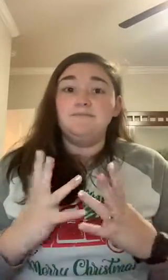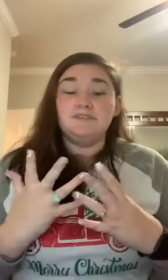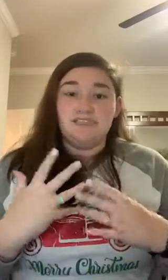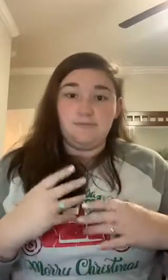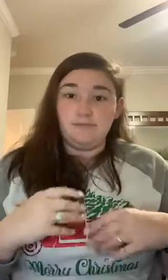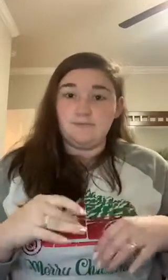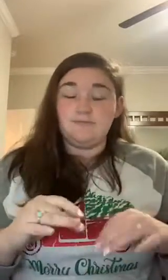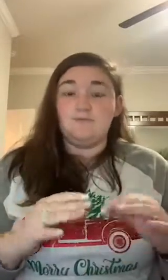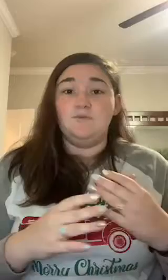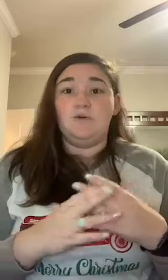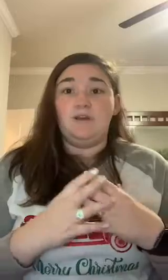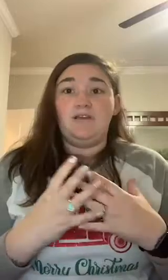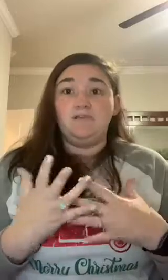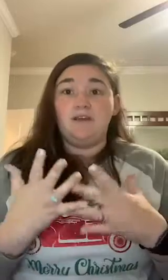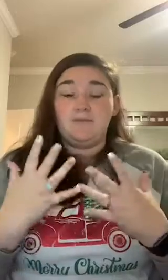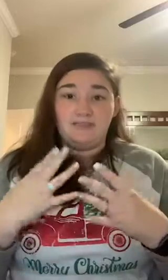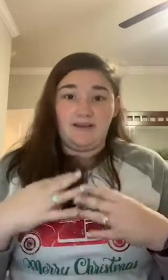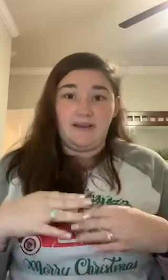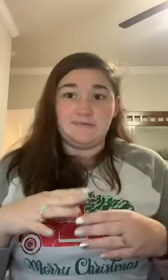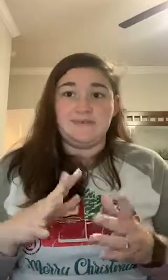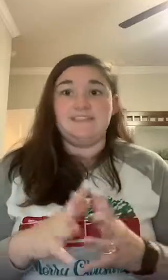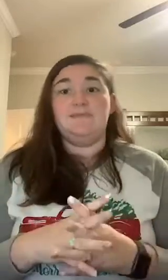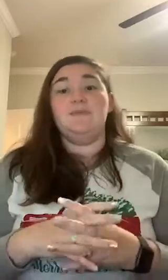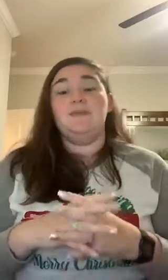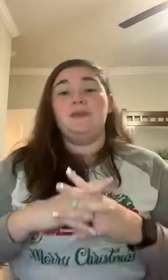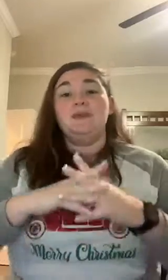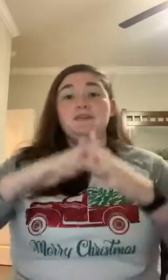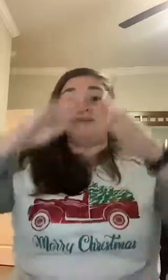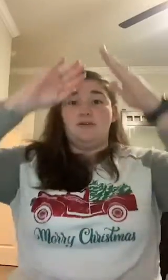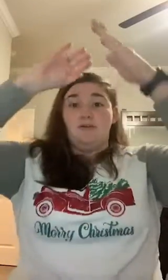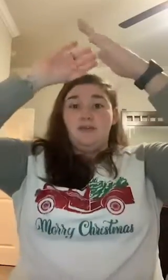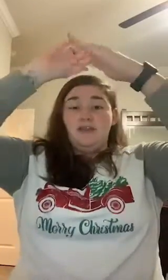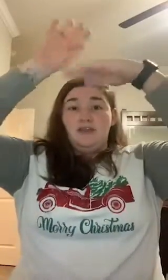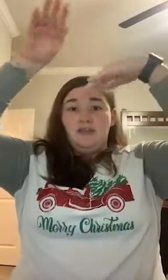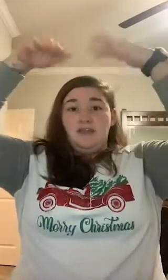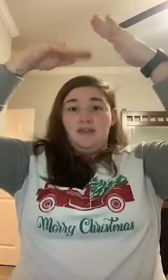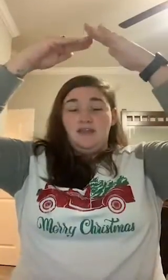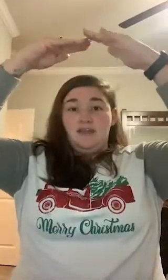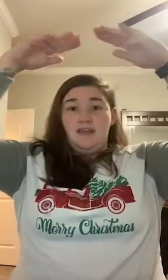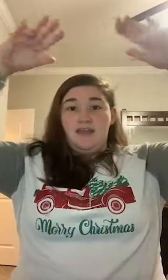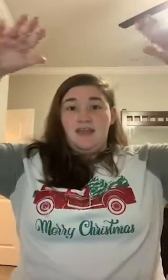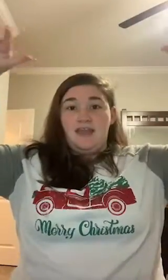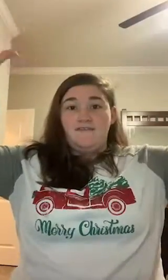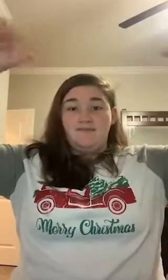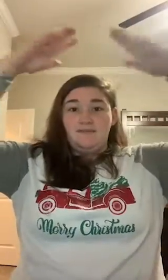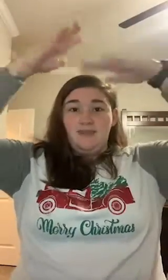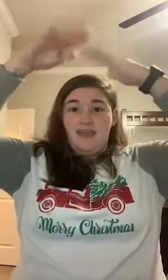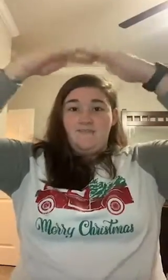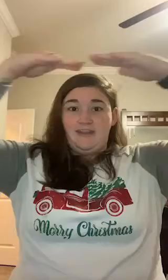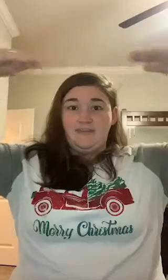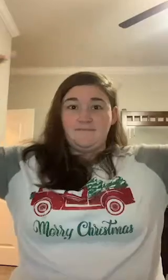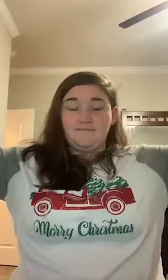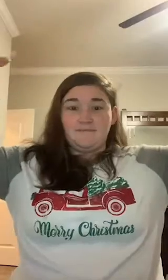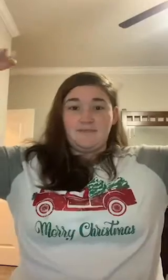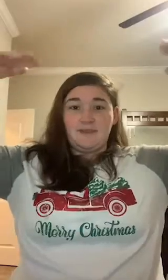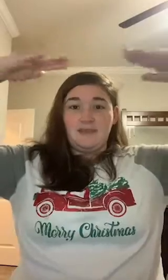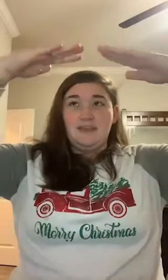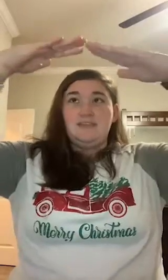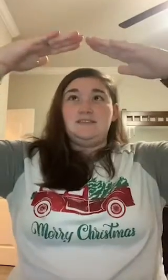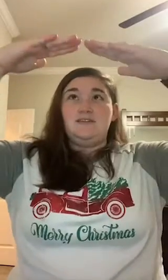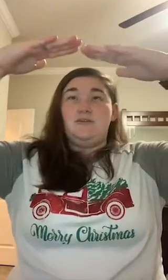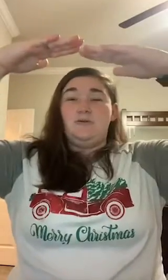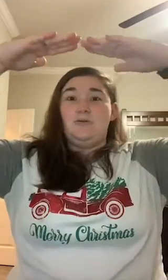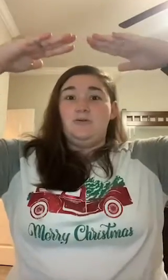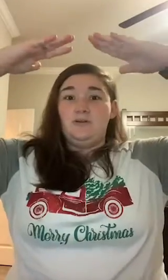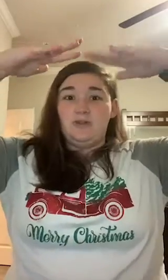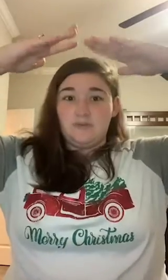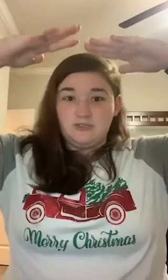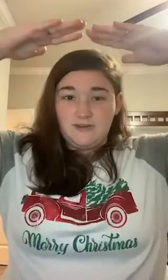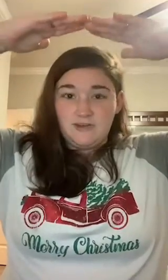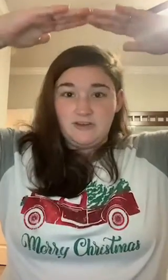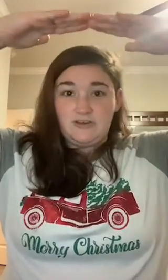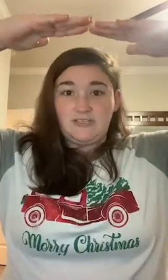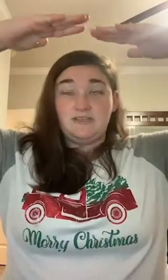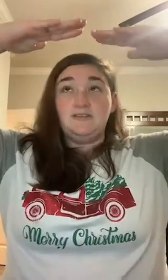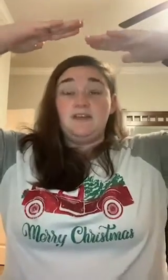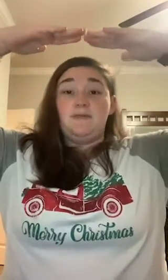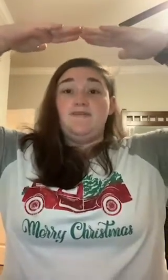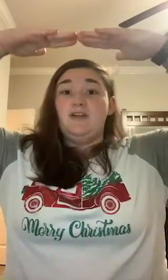sleep or comes down and helps me sleep. so heav- heaven. so put your fingers above your head